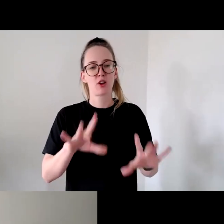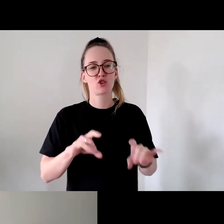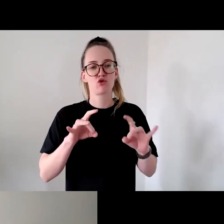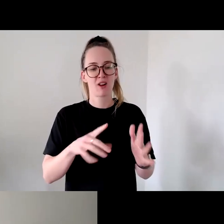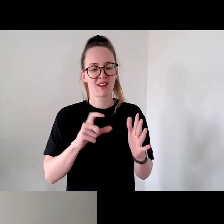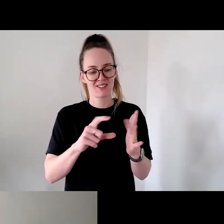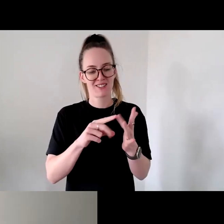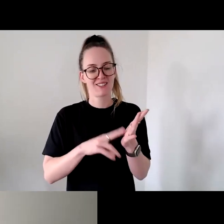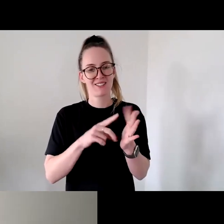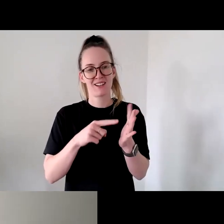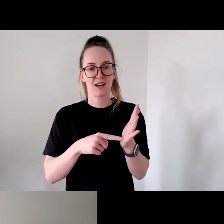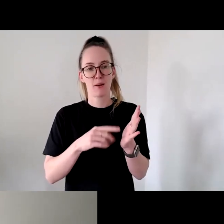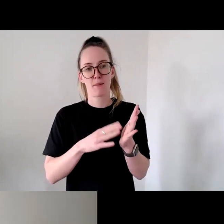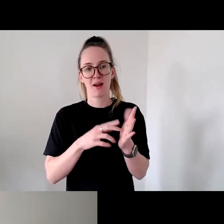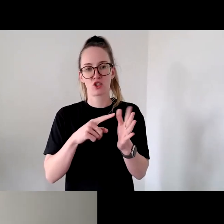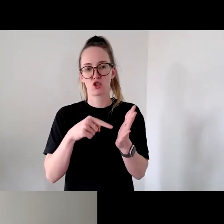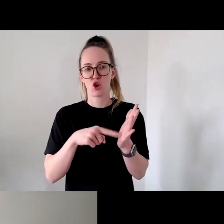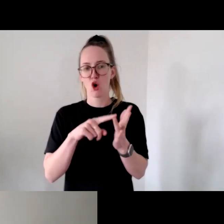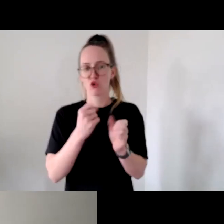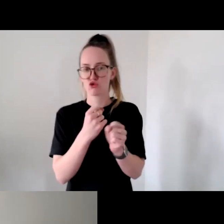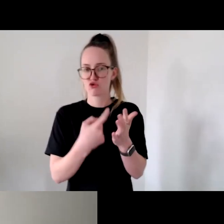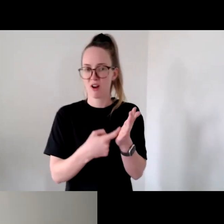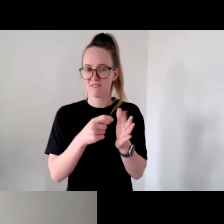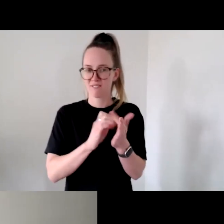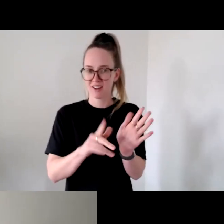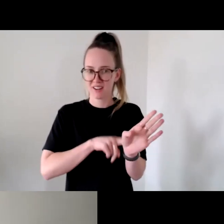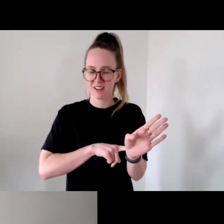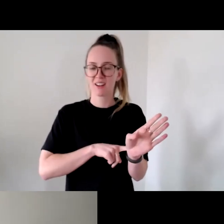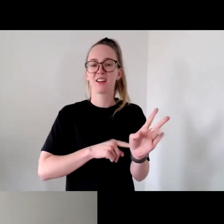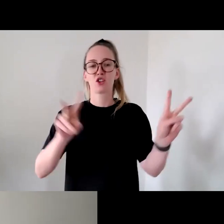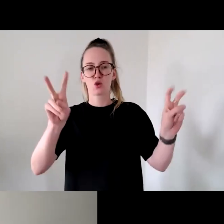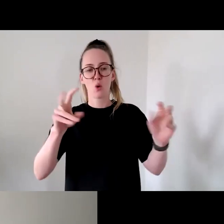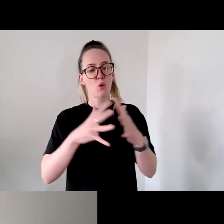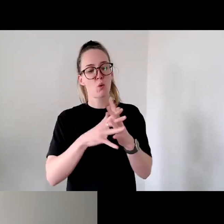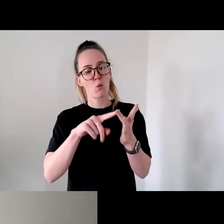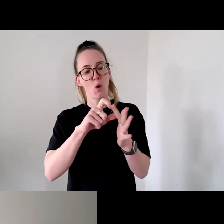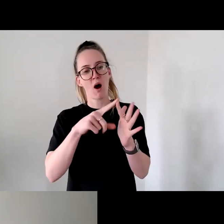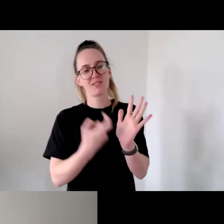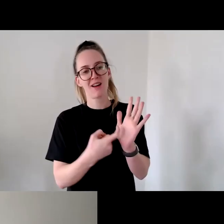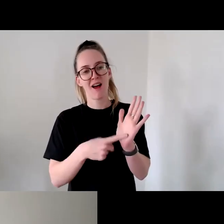Wider Lens' which showed that while these efforts have had some impact, they have not been enough